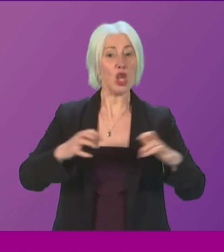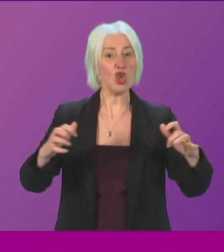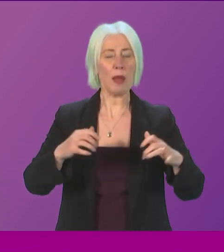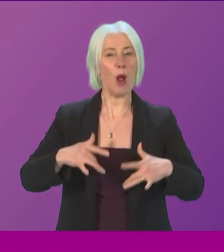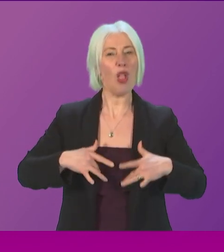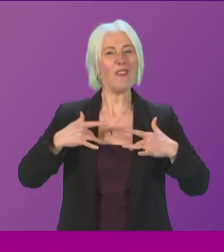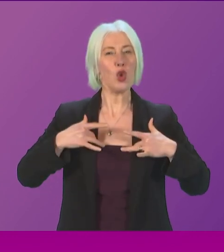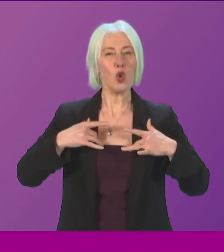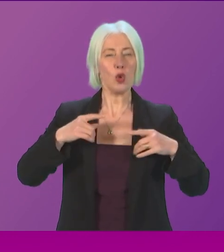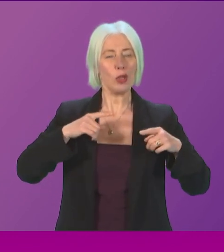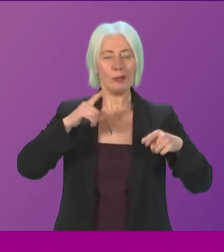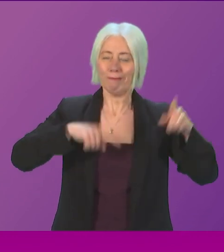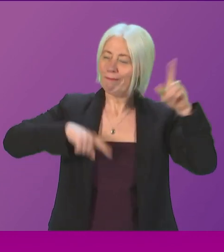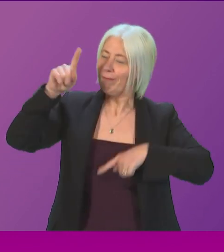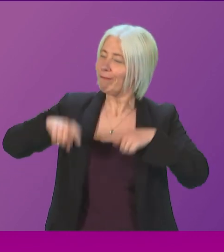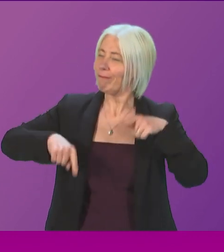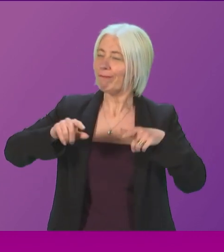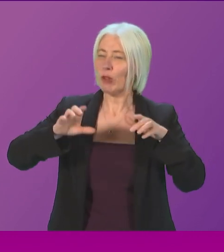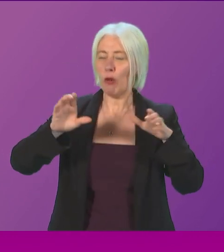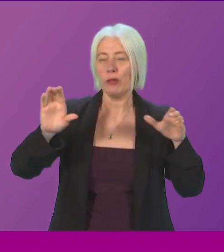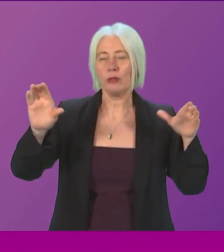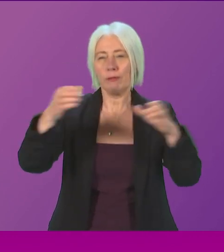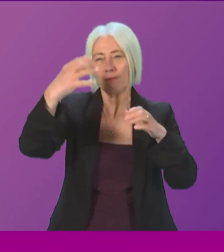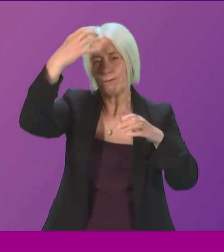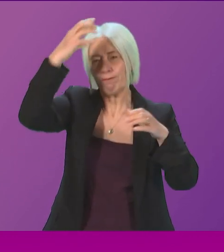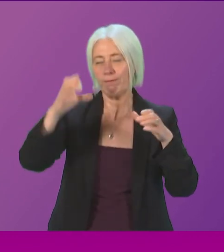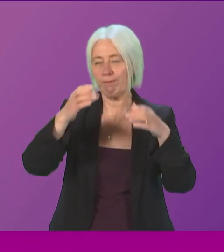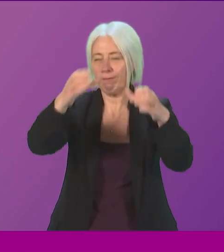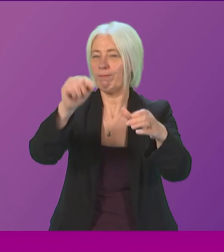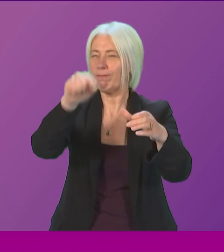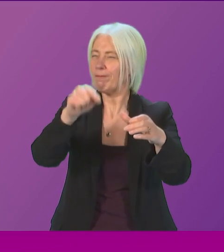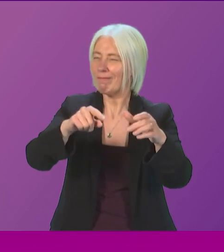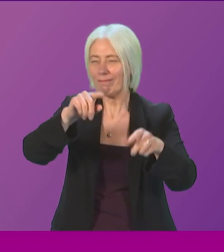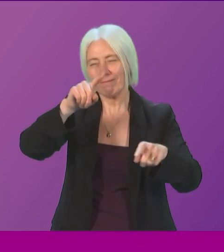the country about the institution of the monarchy, but the commitment that His Majesty has made